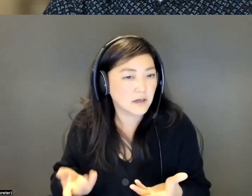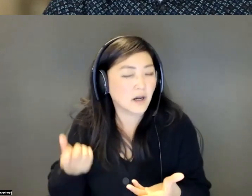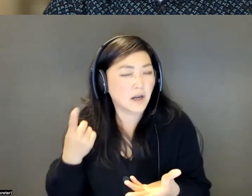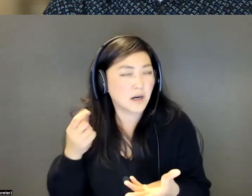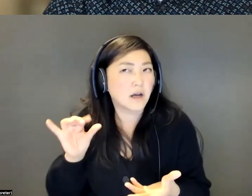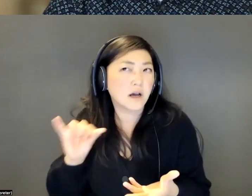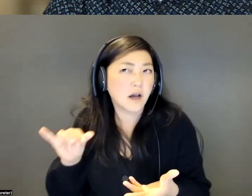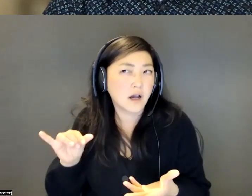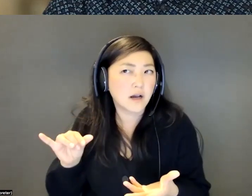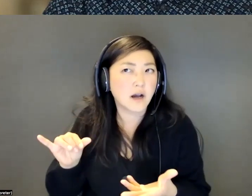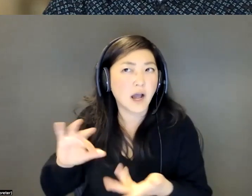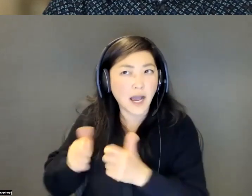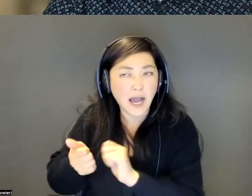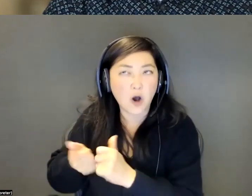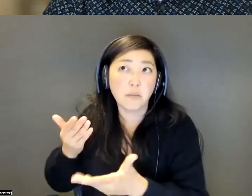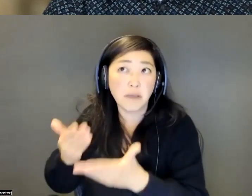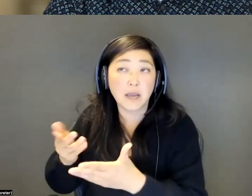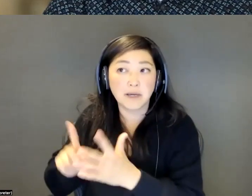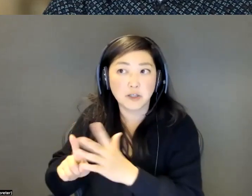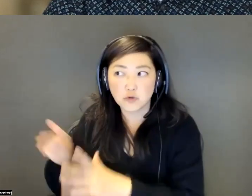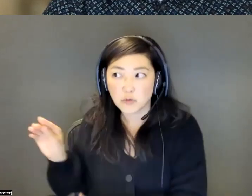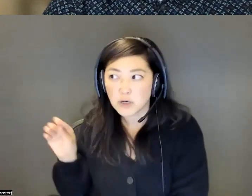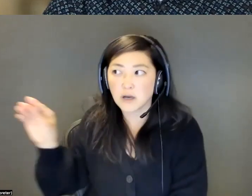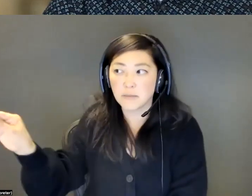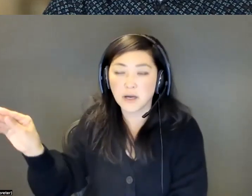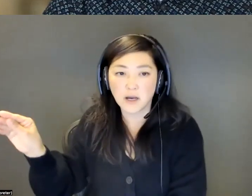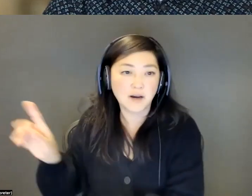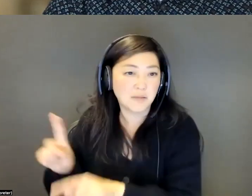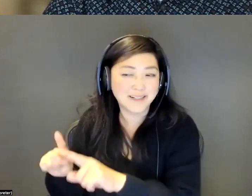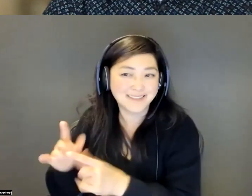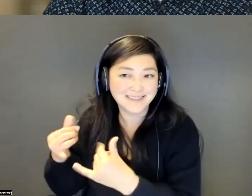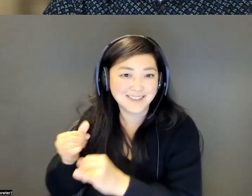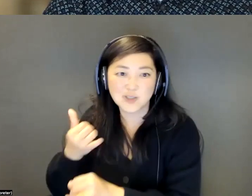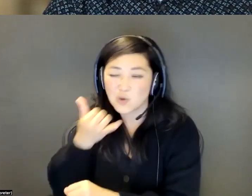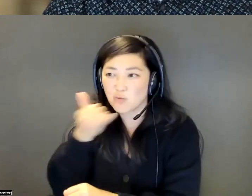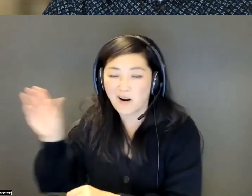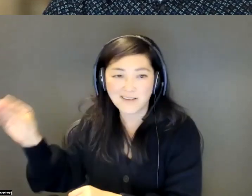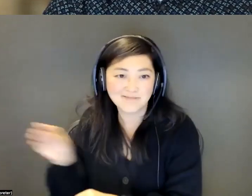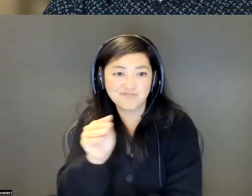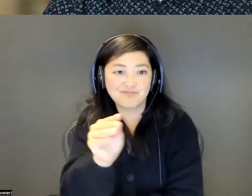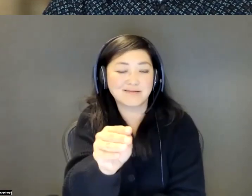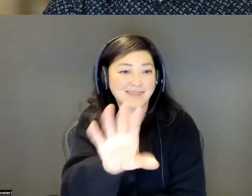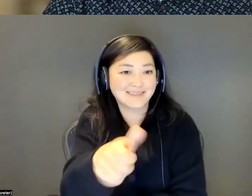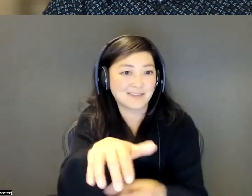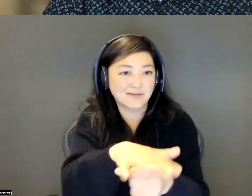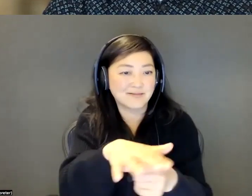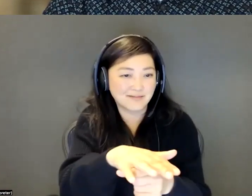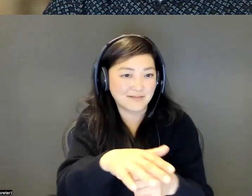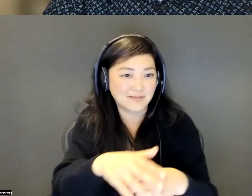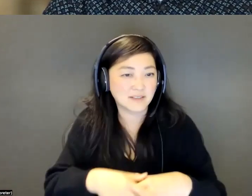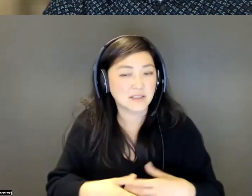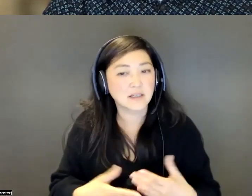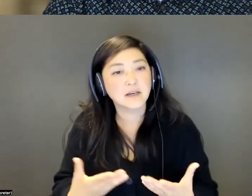you there, it's still in the wrong category. Maybe that one's quite black and white to me, I think.